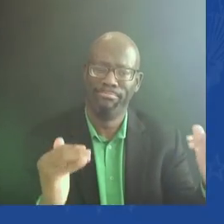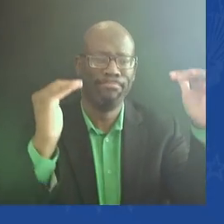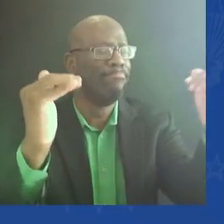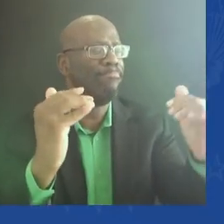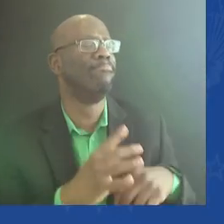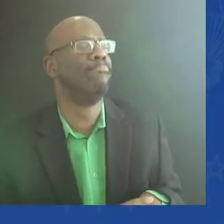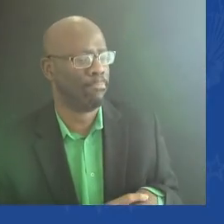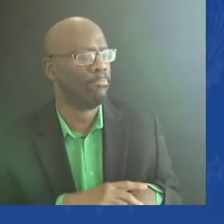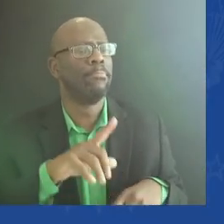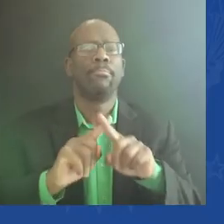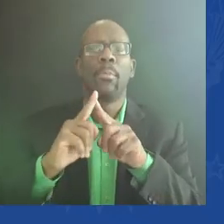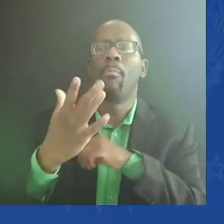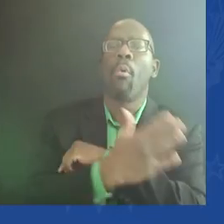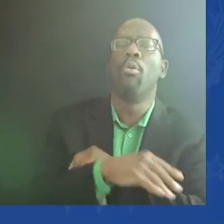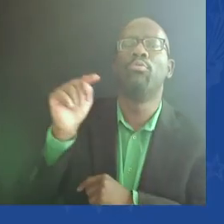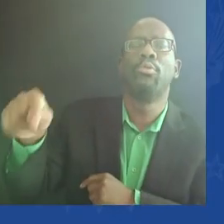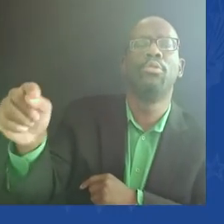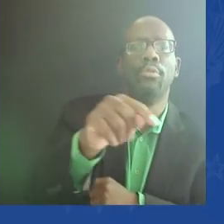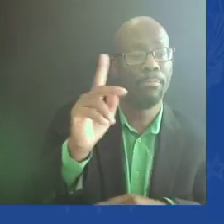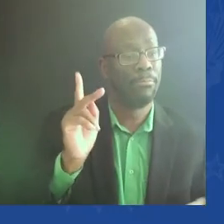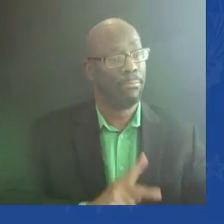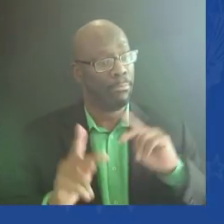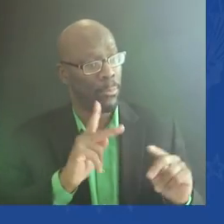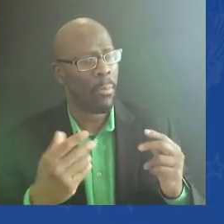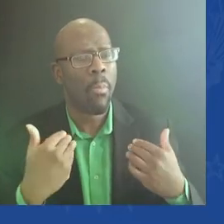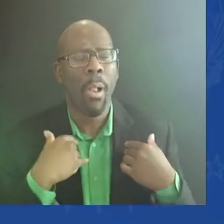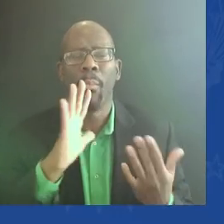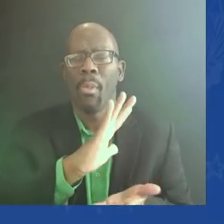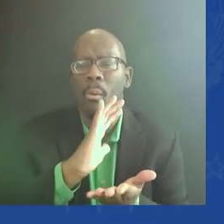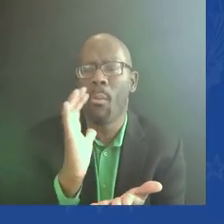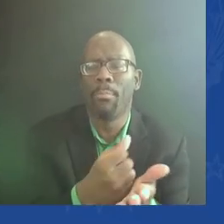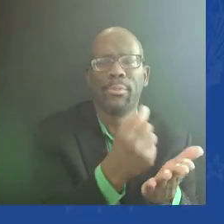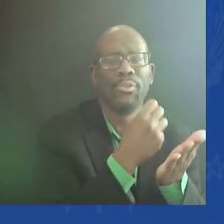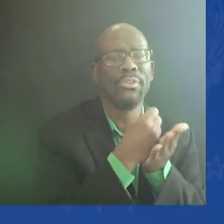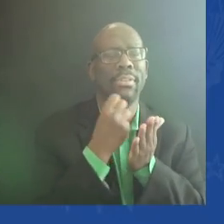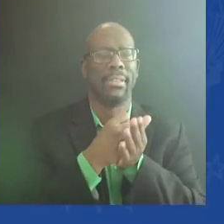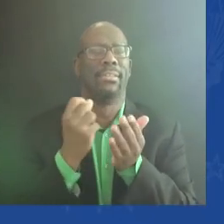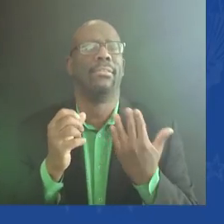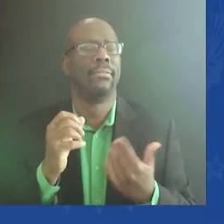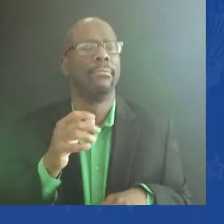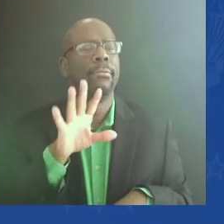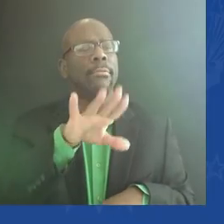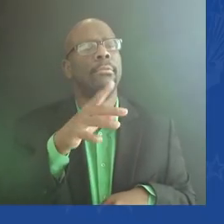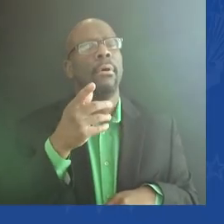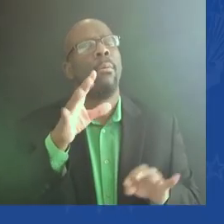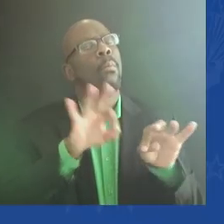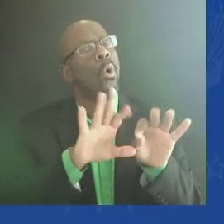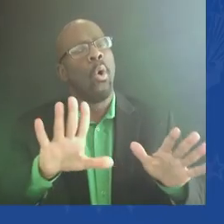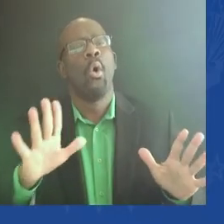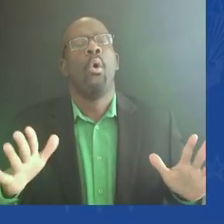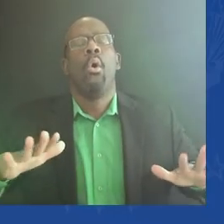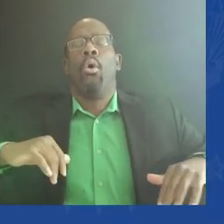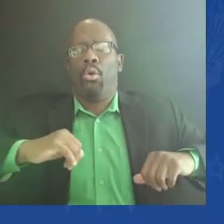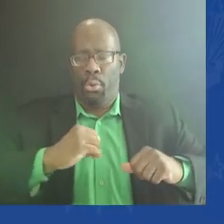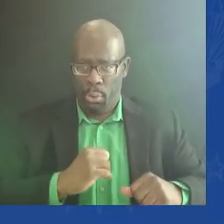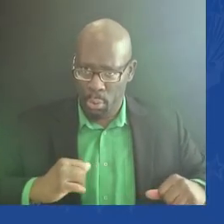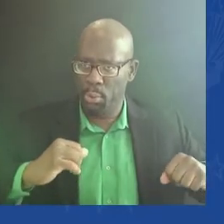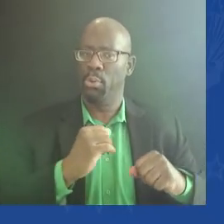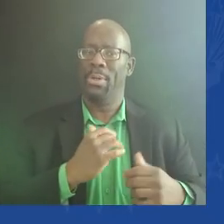As I said -- again, I use the phrase -- "just have a little breathing room." I meant what I said when I ran. My desire was to build this economy from the bottom up